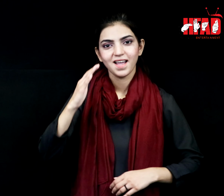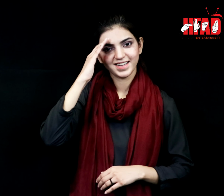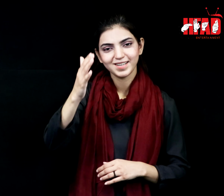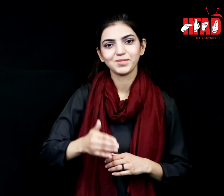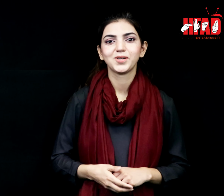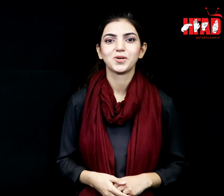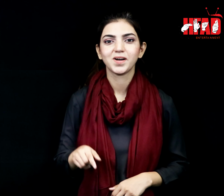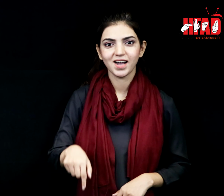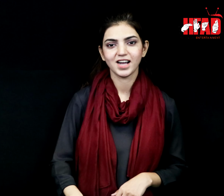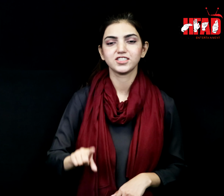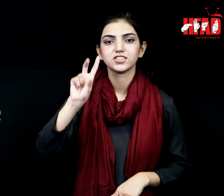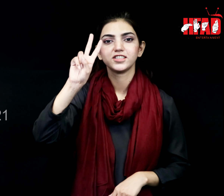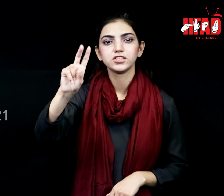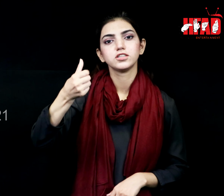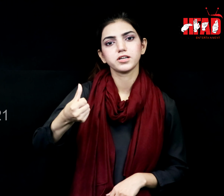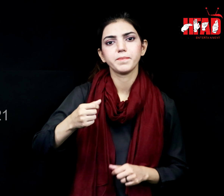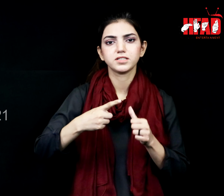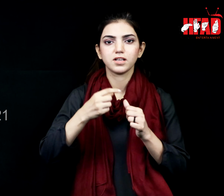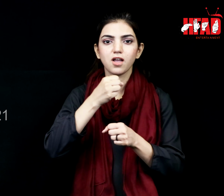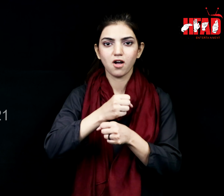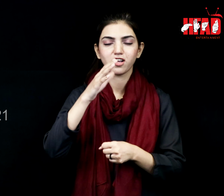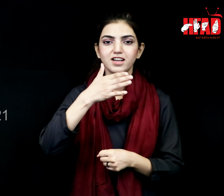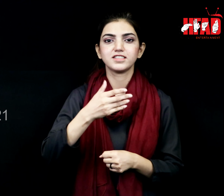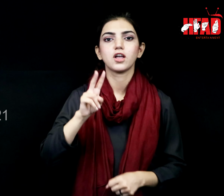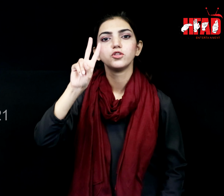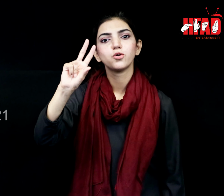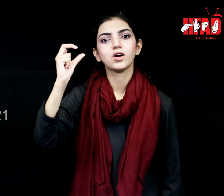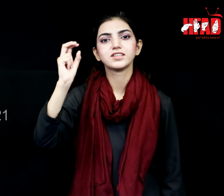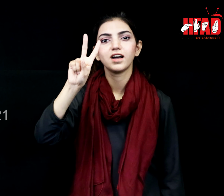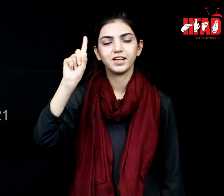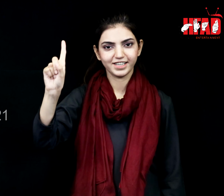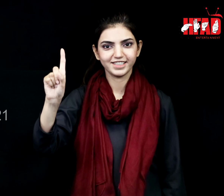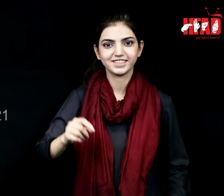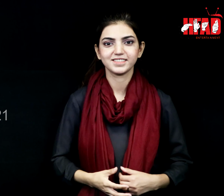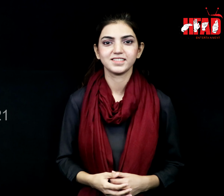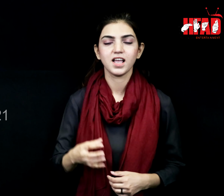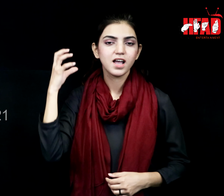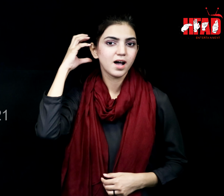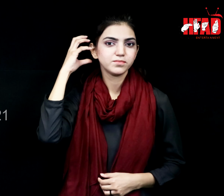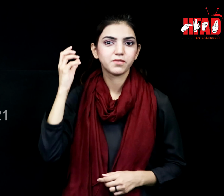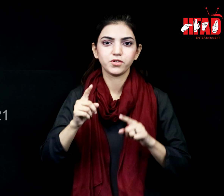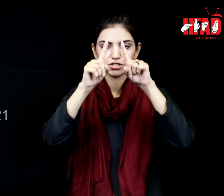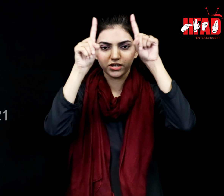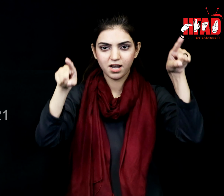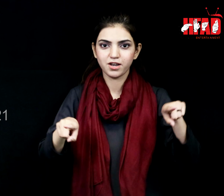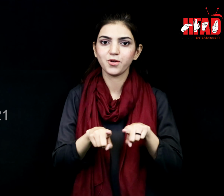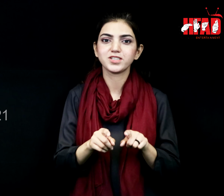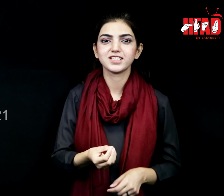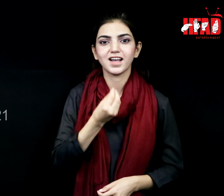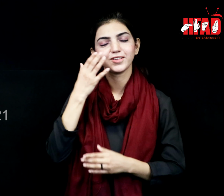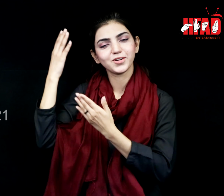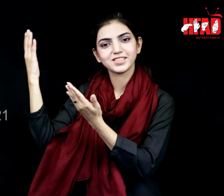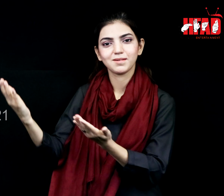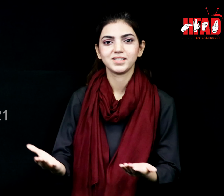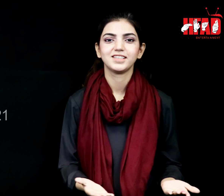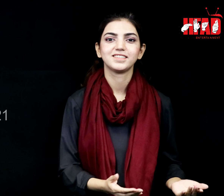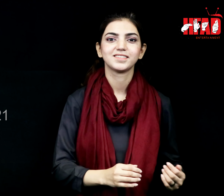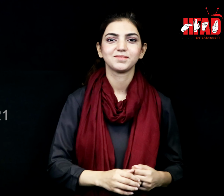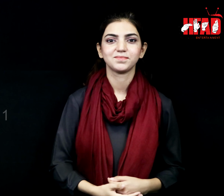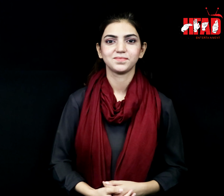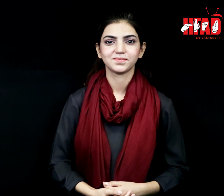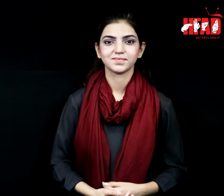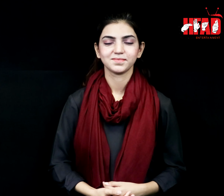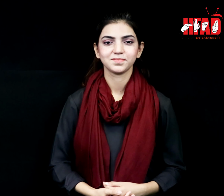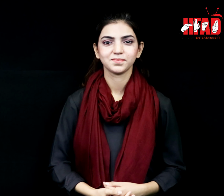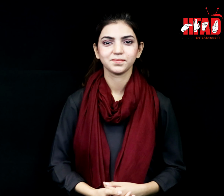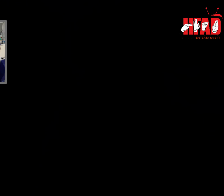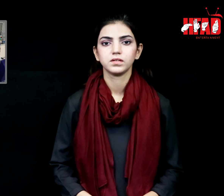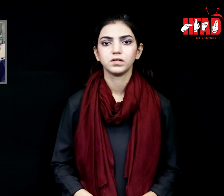Assalam O Alaikum! Welcome to HFAD News